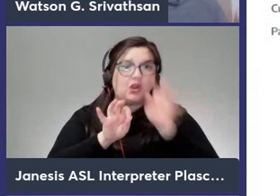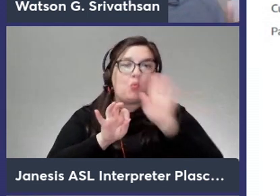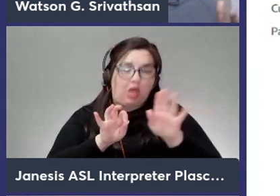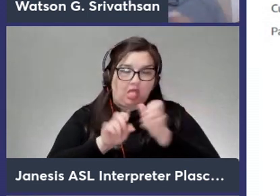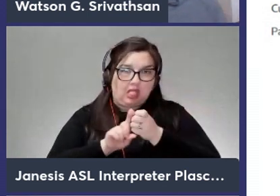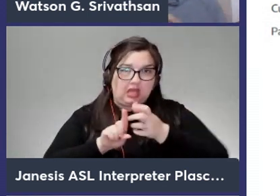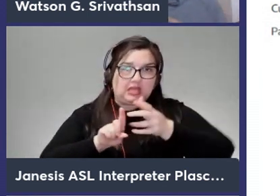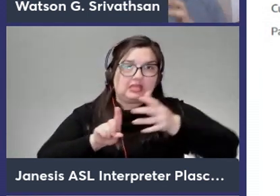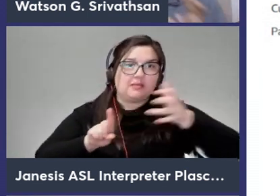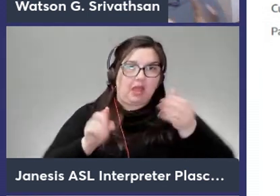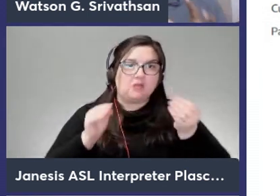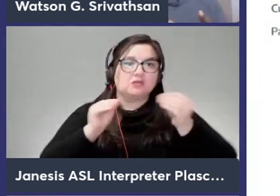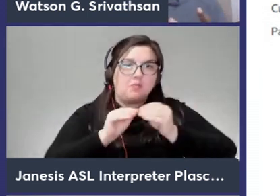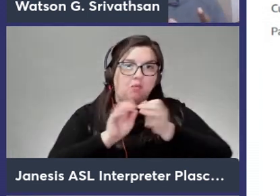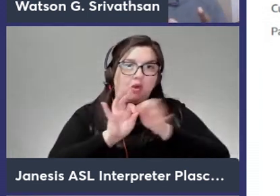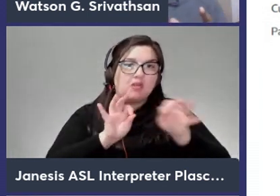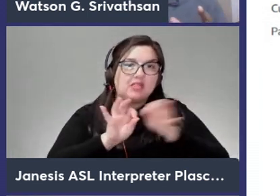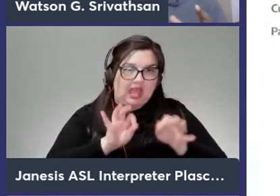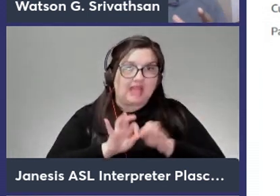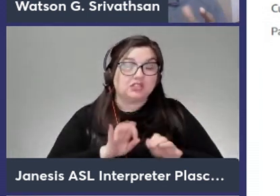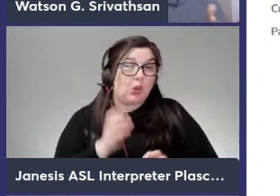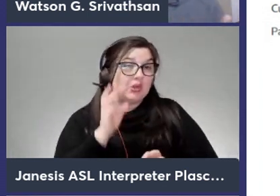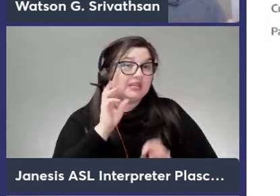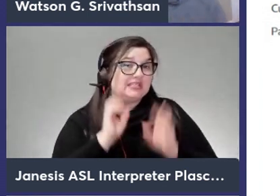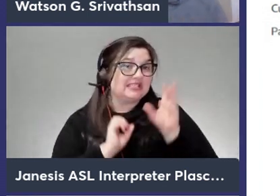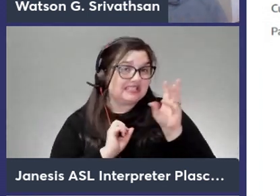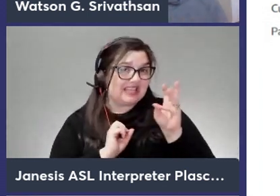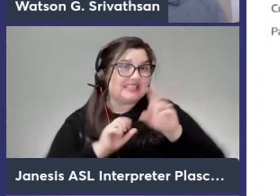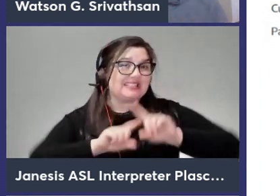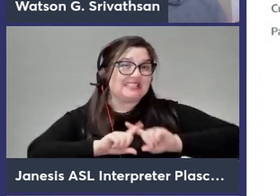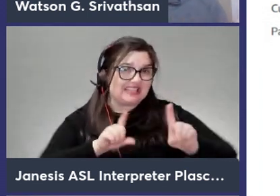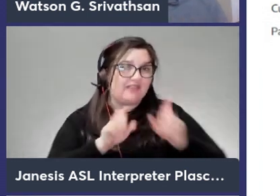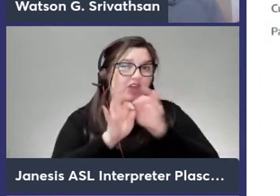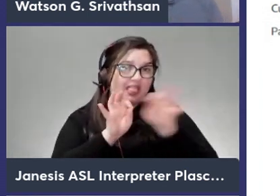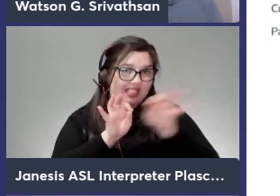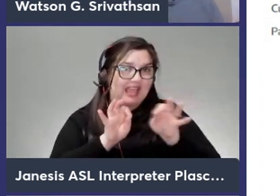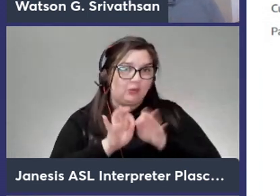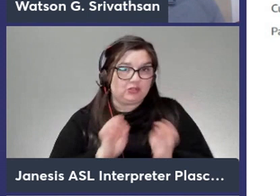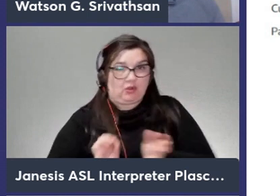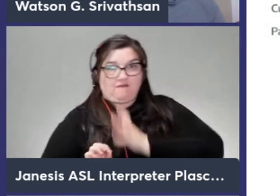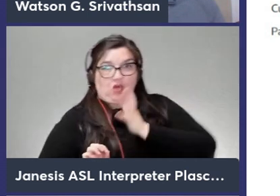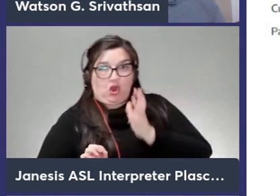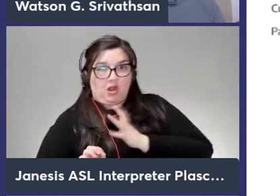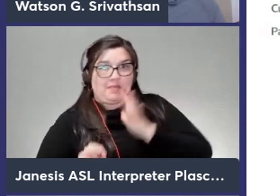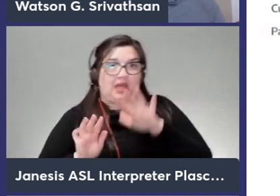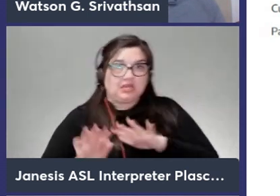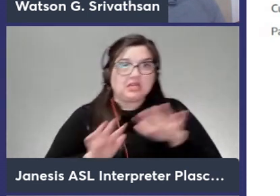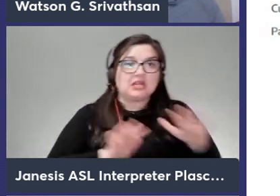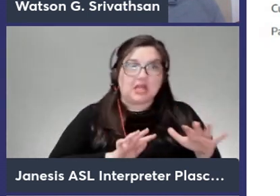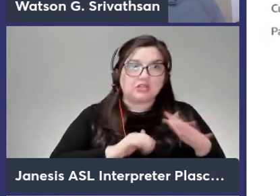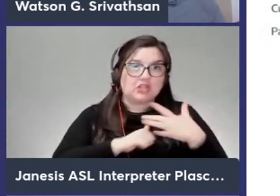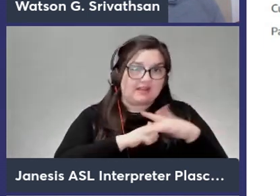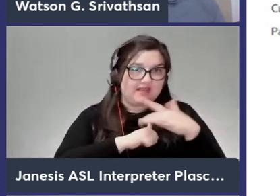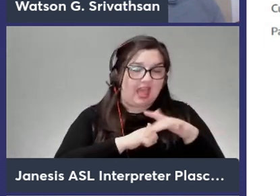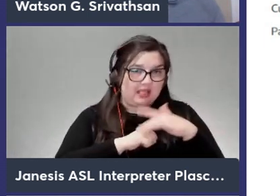the six languages, where you have the formalities, which available are, actually, let me go to the What's New page.